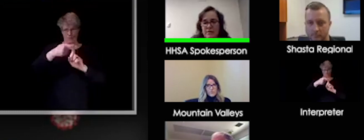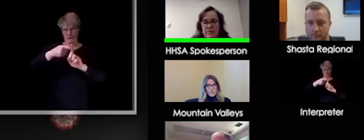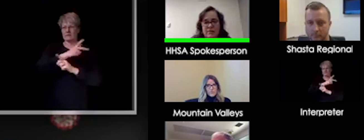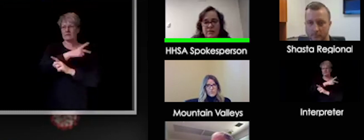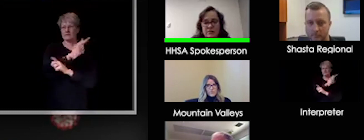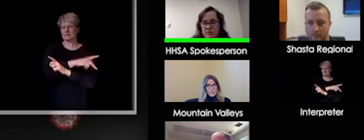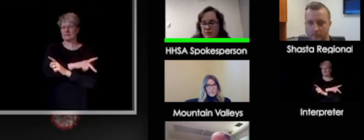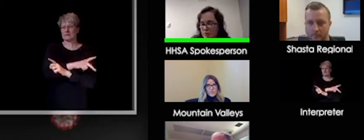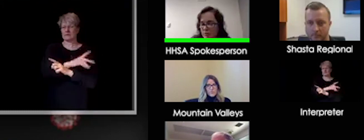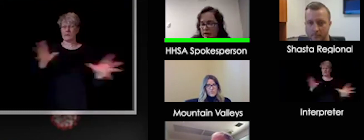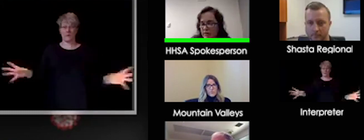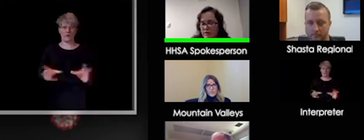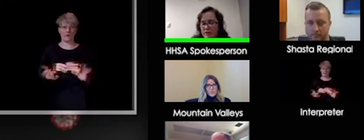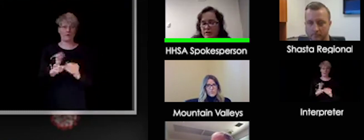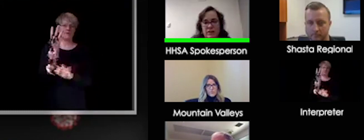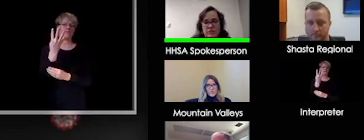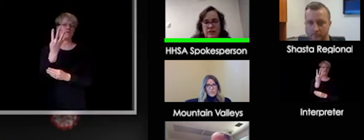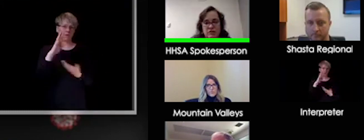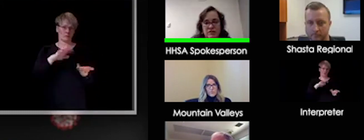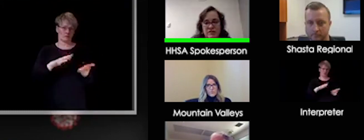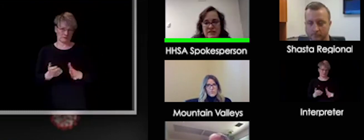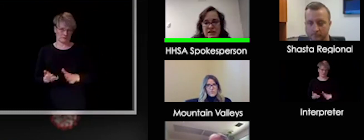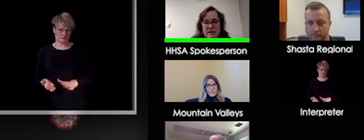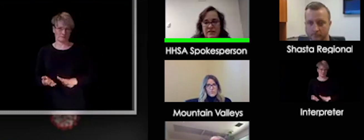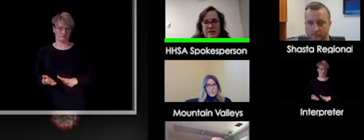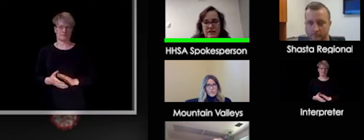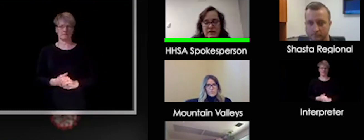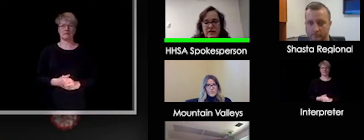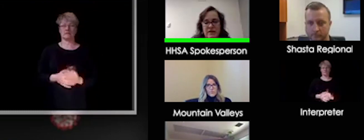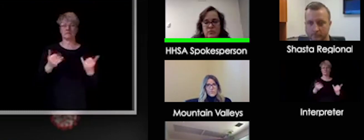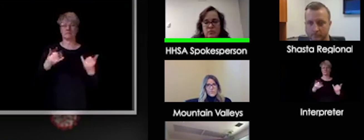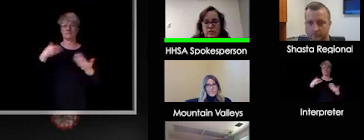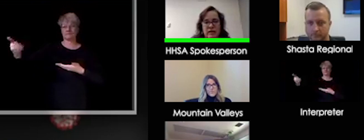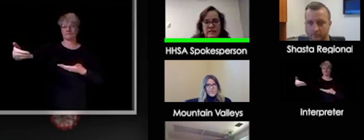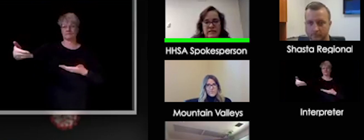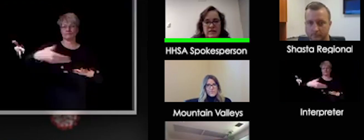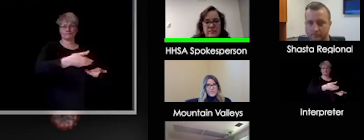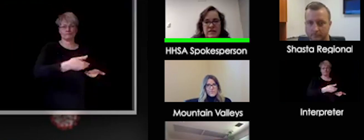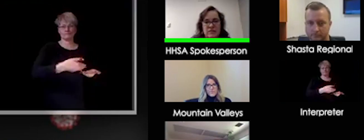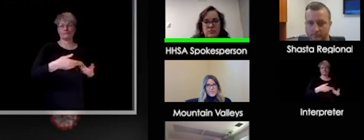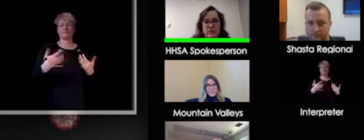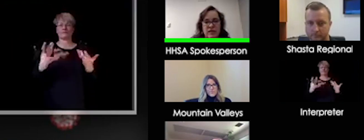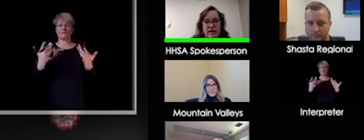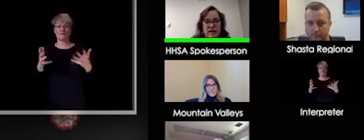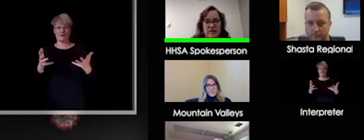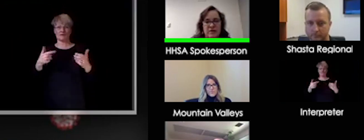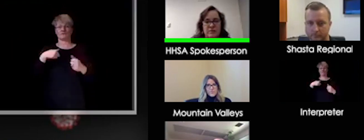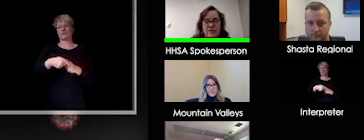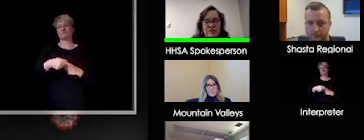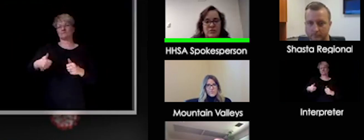I’m going to do a quick round of introductions and then we’ll ask for updates. We have,